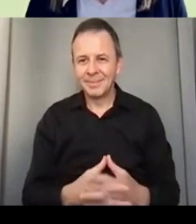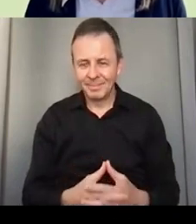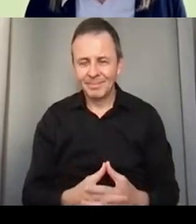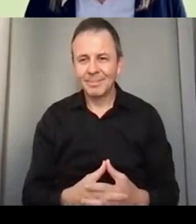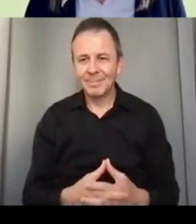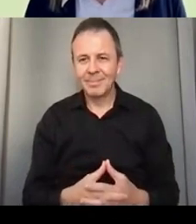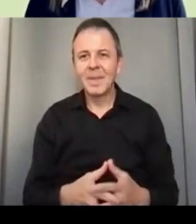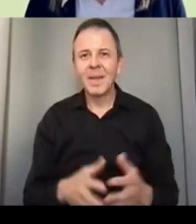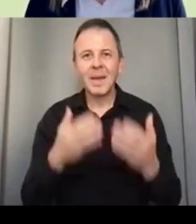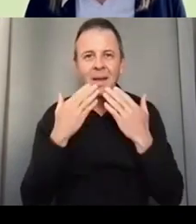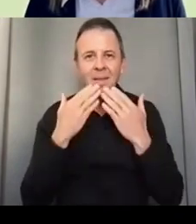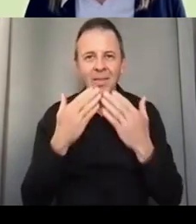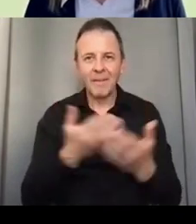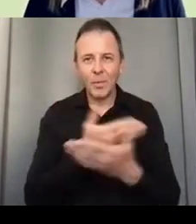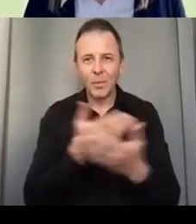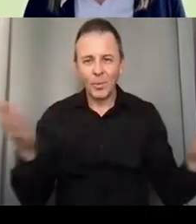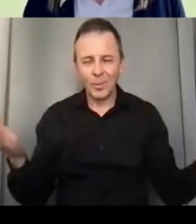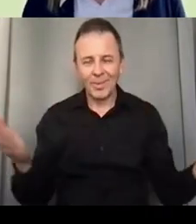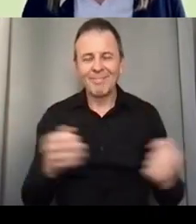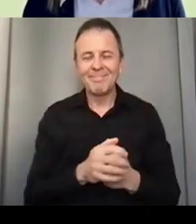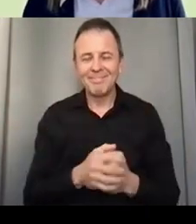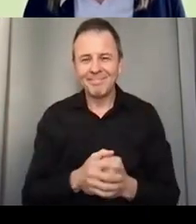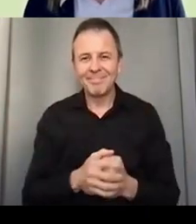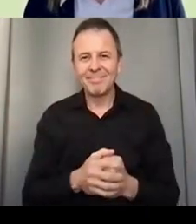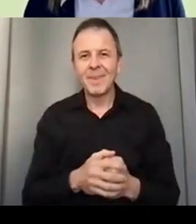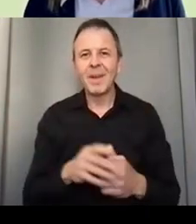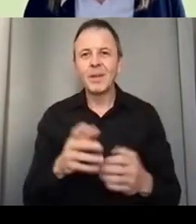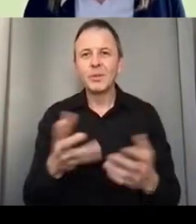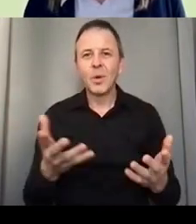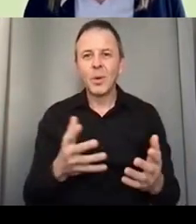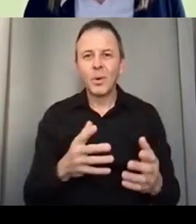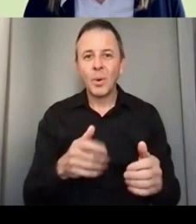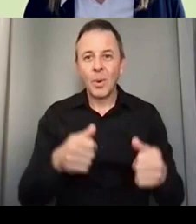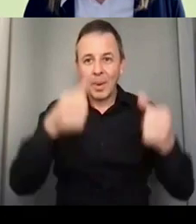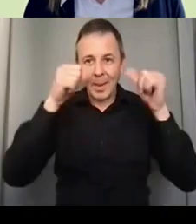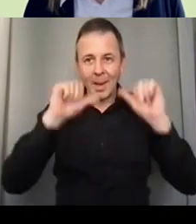Thank you everybody so onto our next topic: build